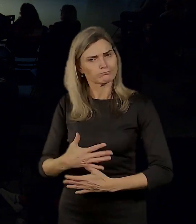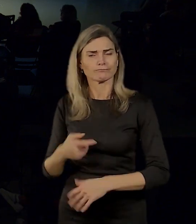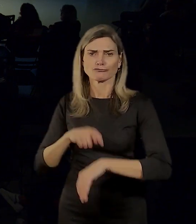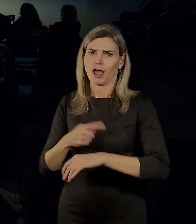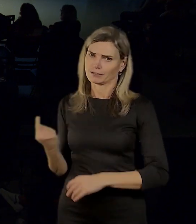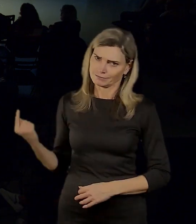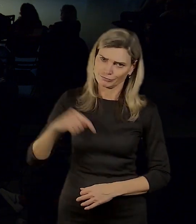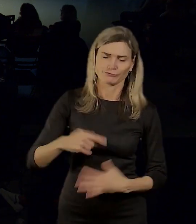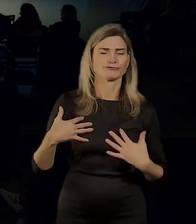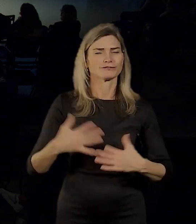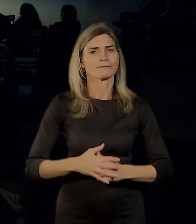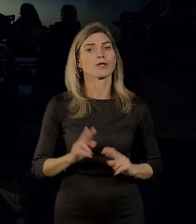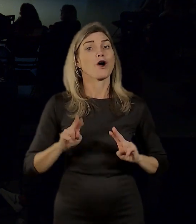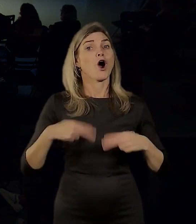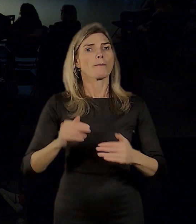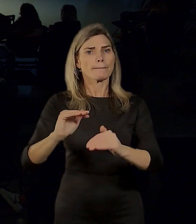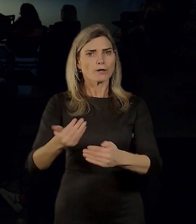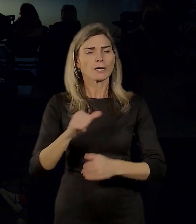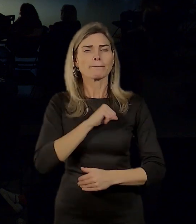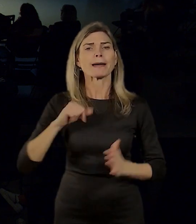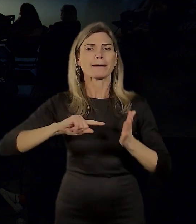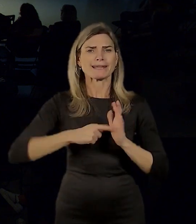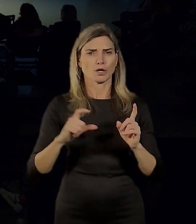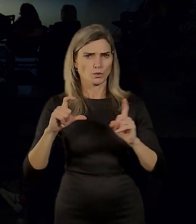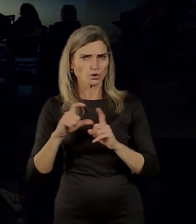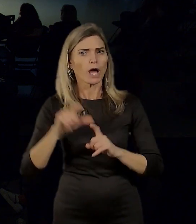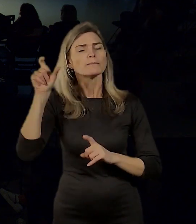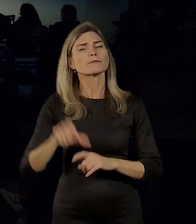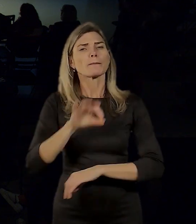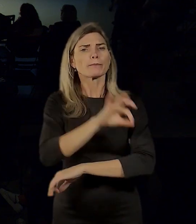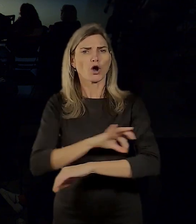So, I thank you very much for the invitation to this special beautiful space.